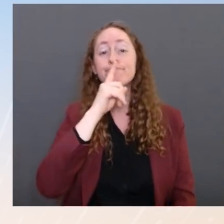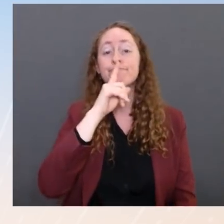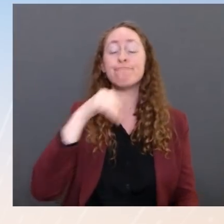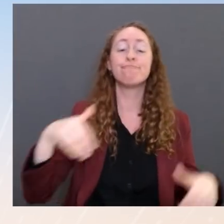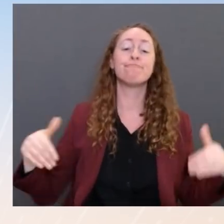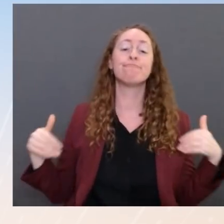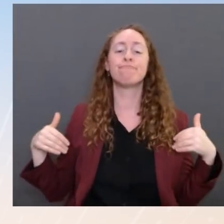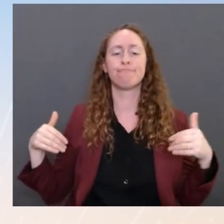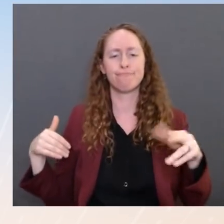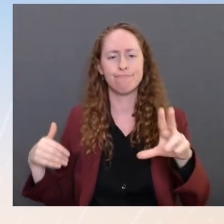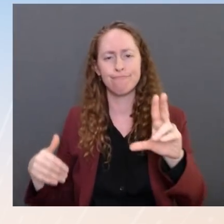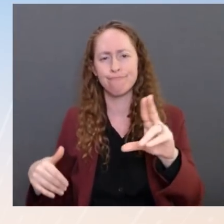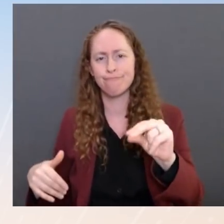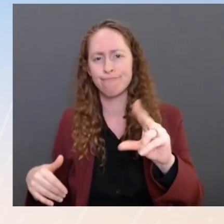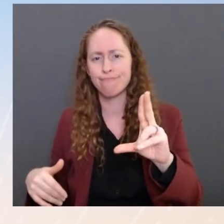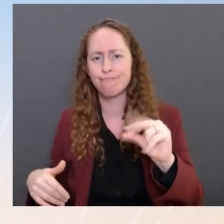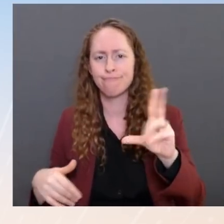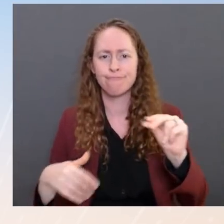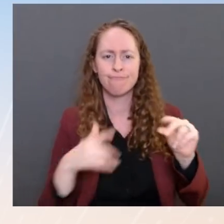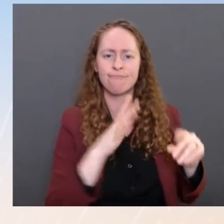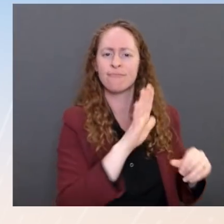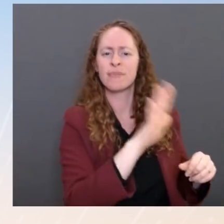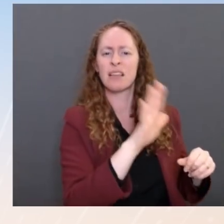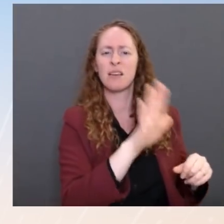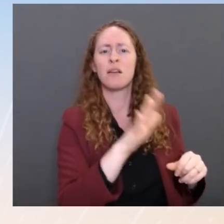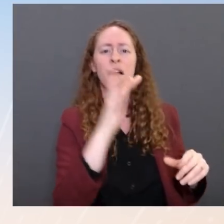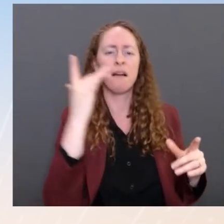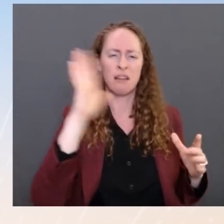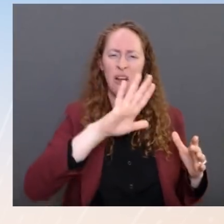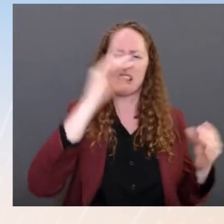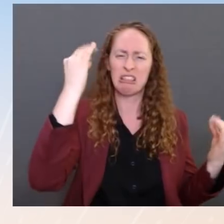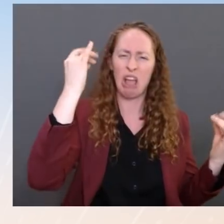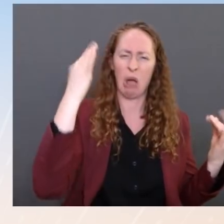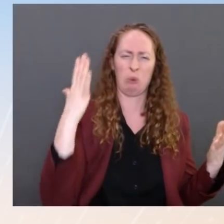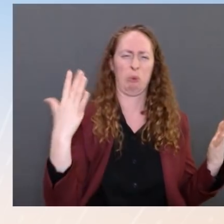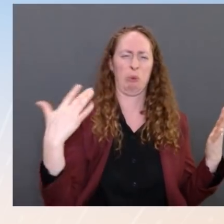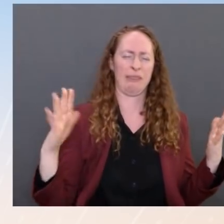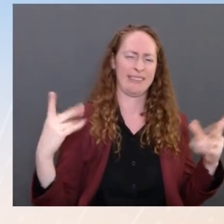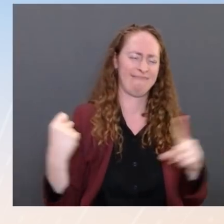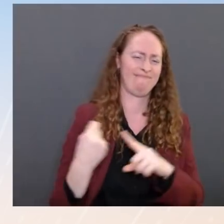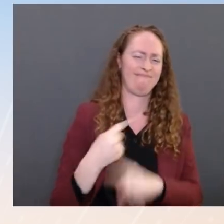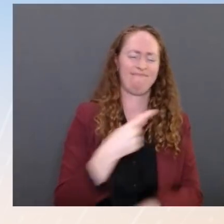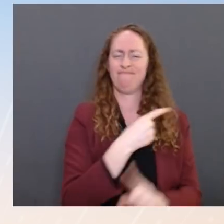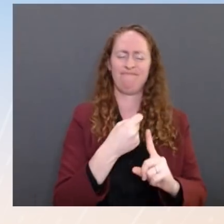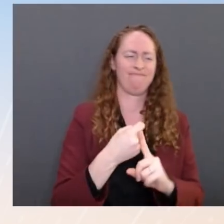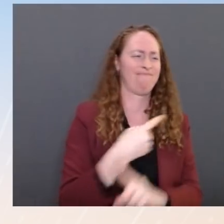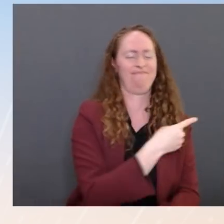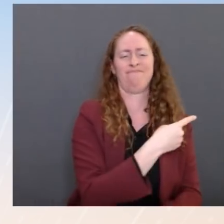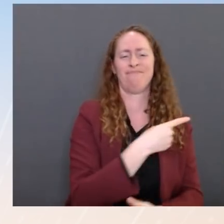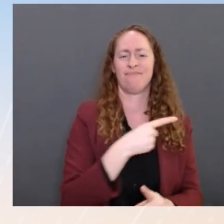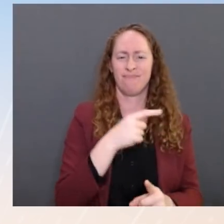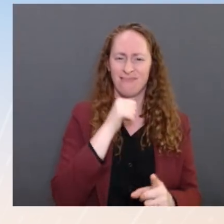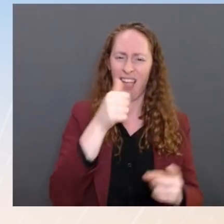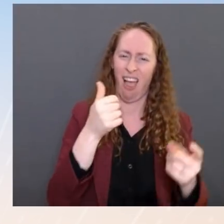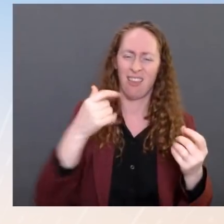or supported by the vast majority of the American people. The Press: On inflation, today, Ro Khanna -- just sort of feeding into his comments about last night -- from last night about inflation --